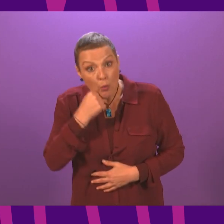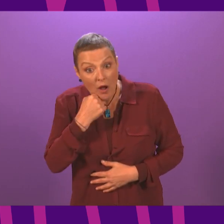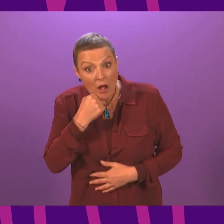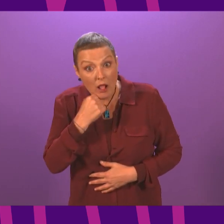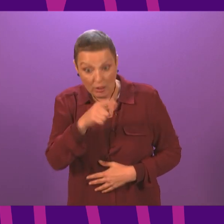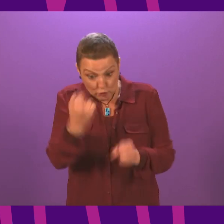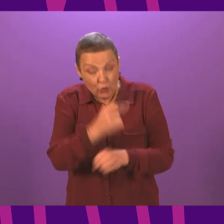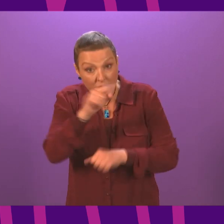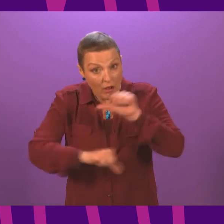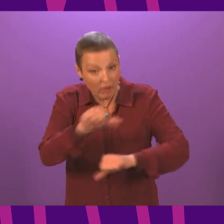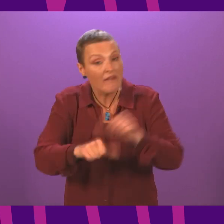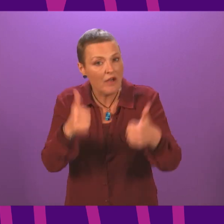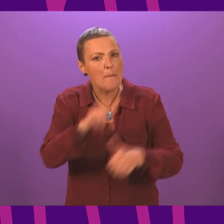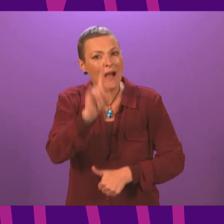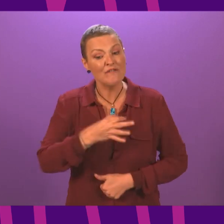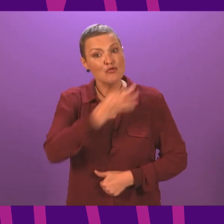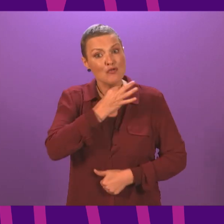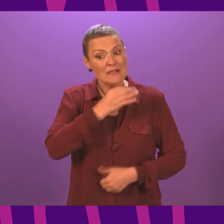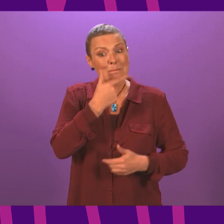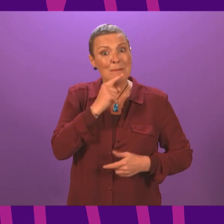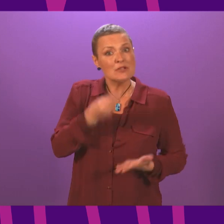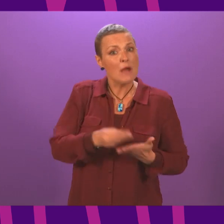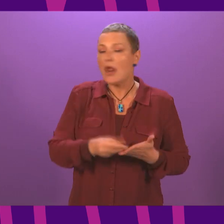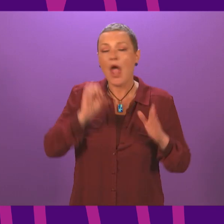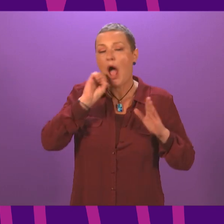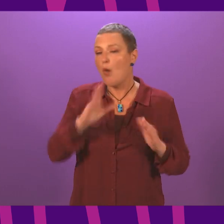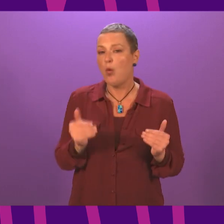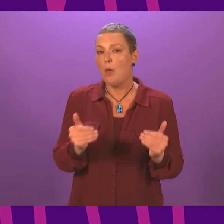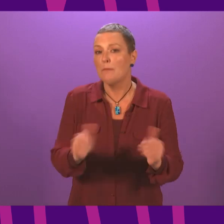at risk. I have listened to recent advice from the disability and carer